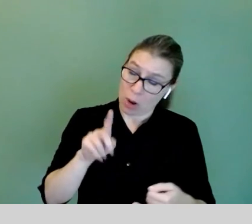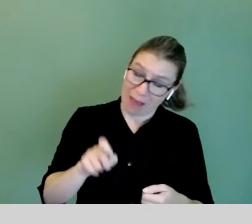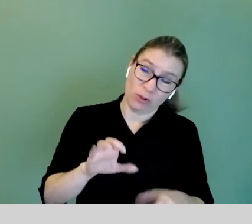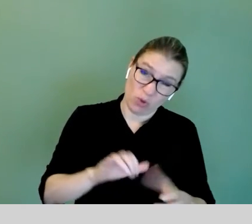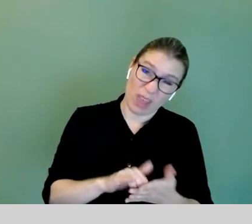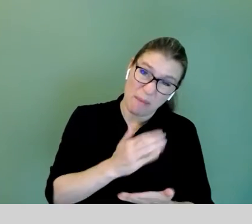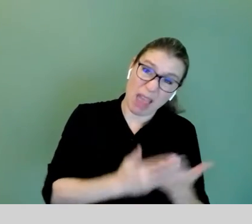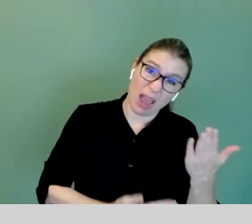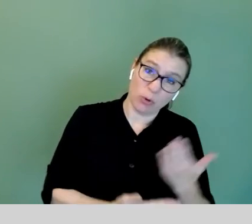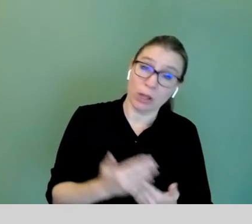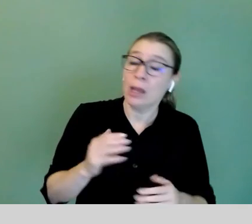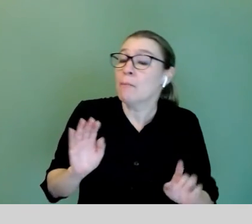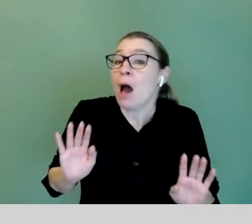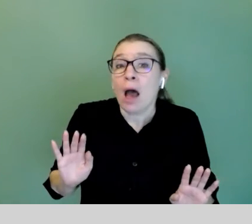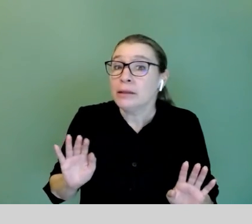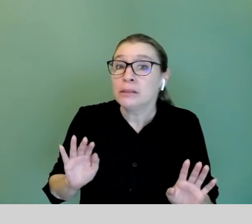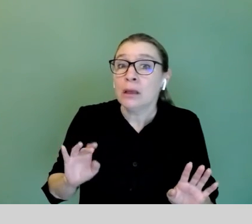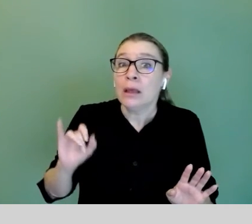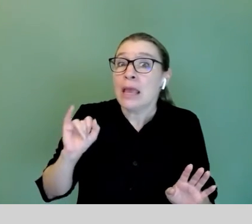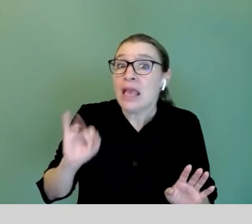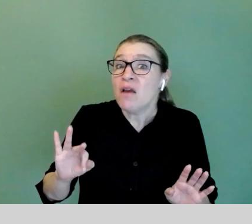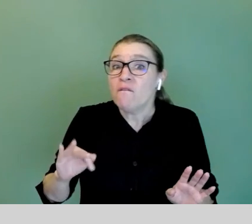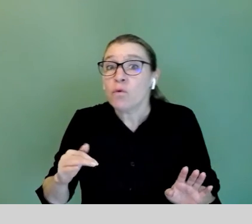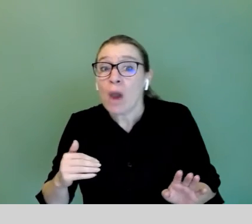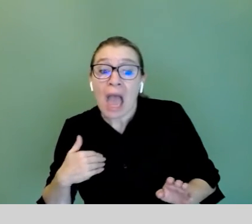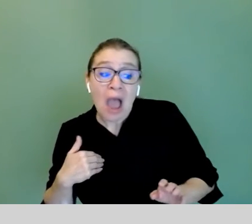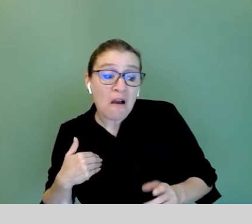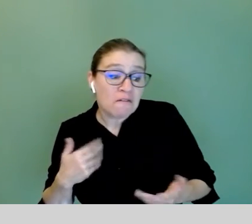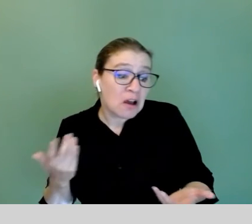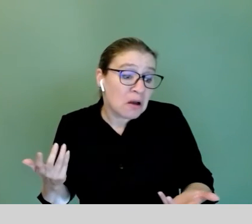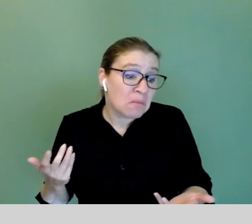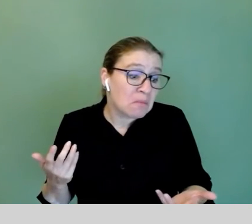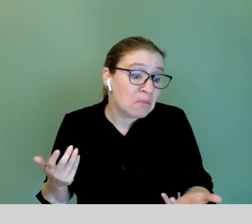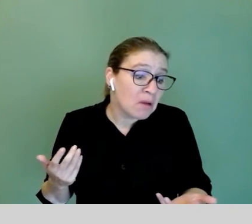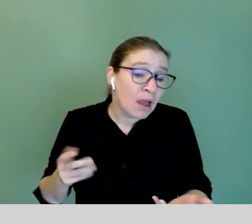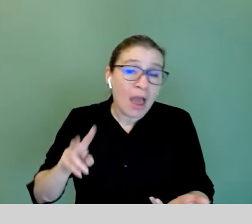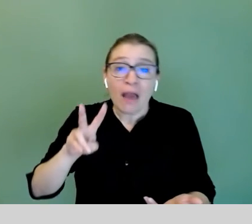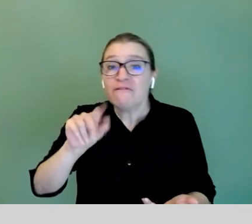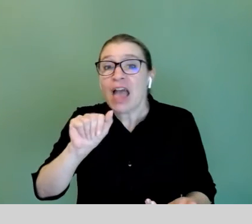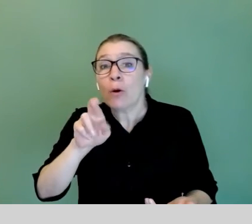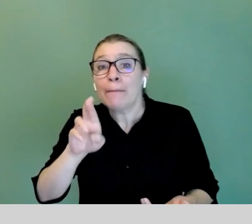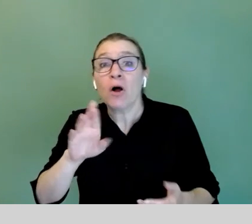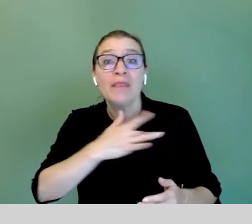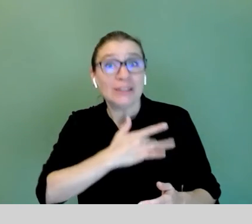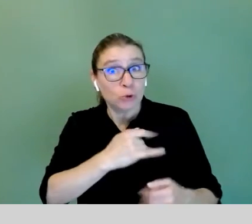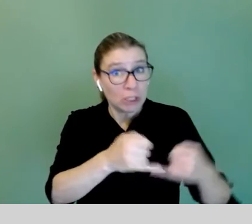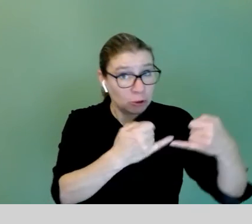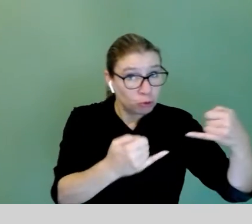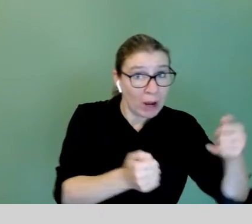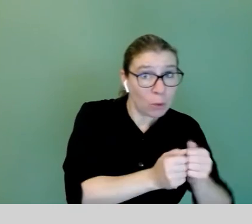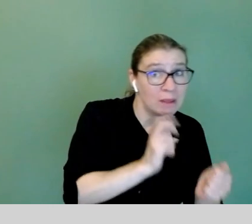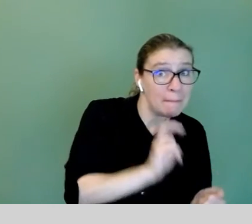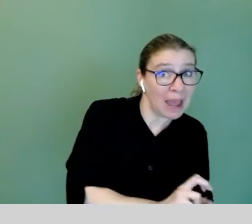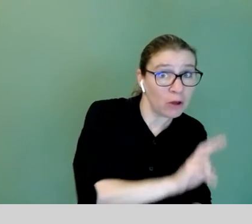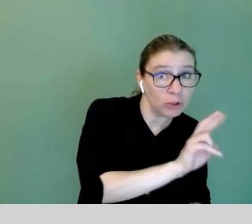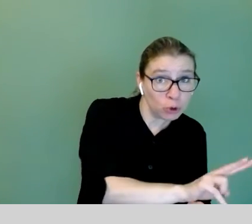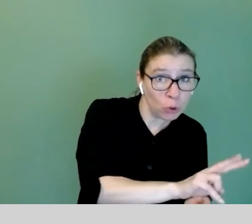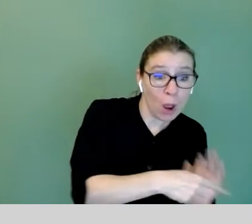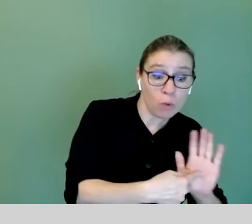This is something that you have to do manually, but anytime you have some variable that is usually a string in Python 2,